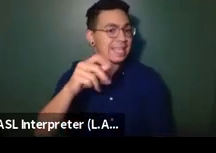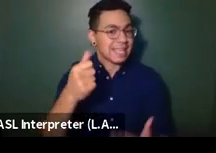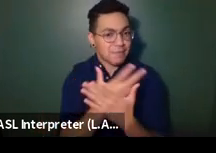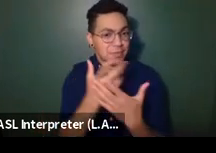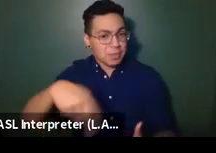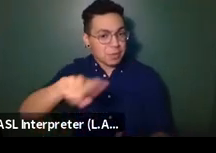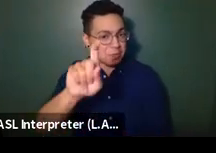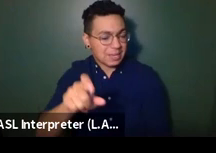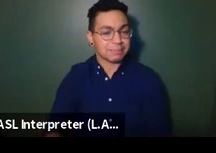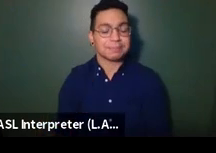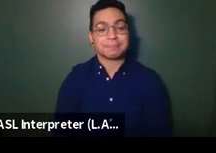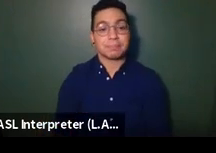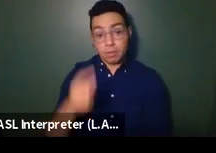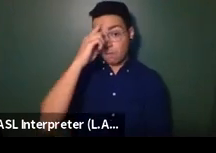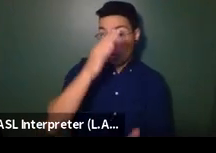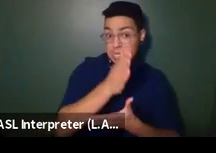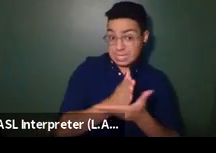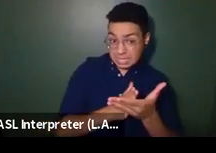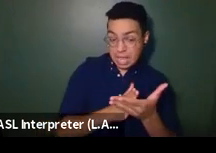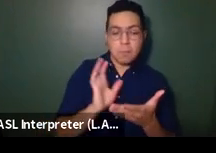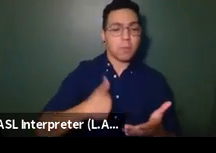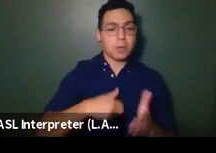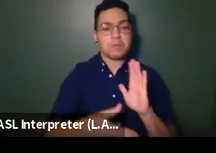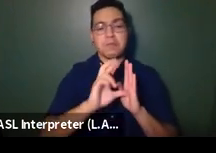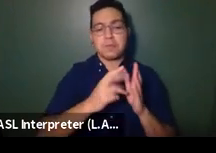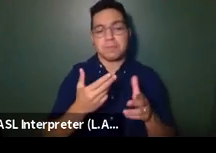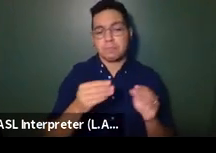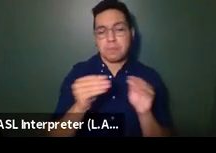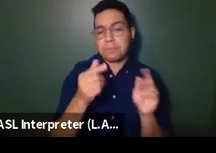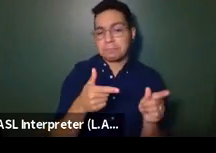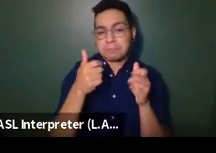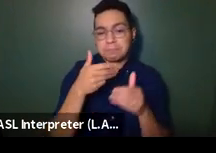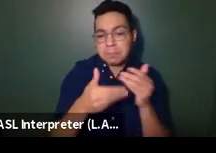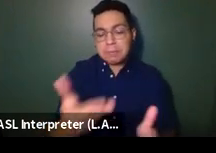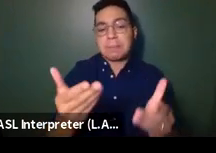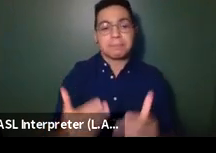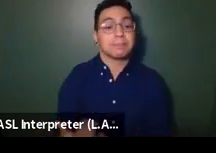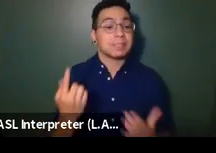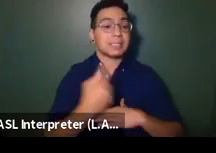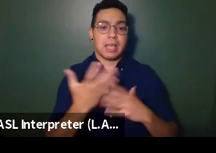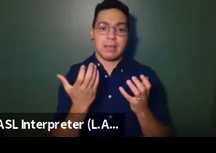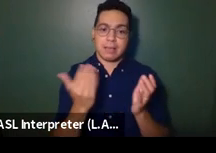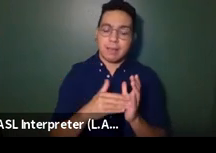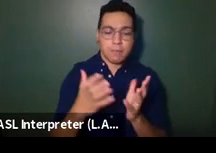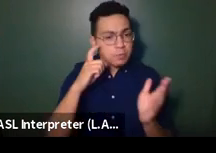ESD 189 - Amy Colburn: But for some of these will go over them a little bit quicker than yesterday, so just again today we want to acknowledge that we're on the traditional lands.